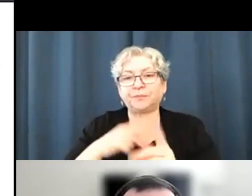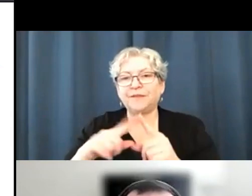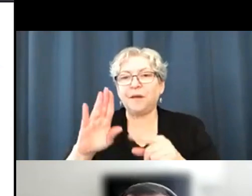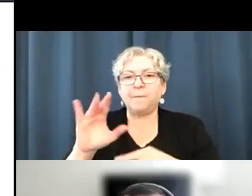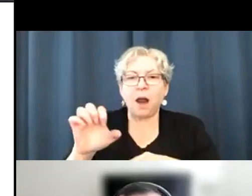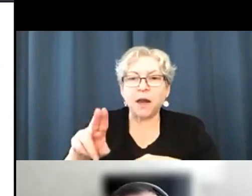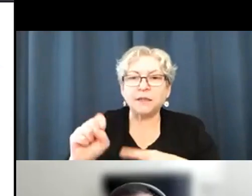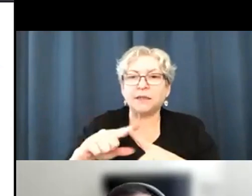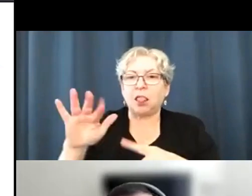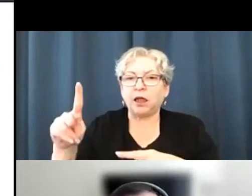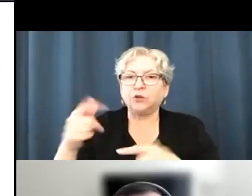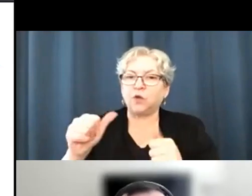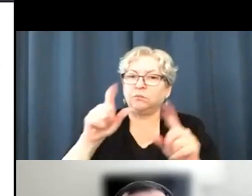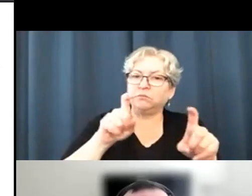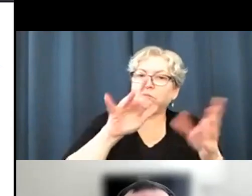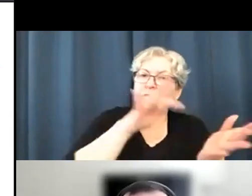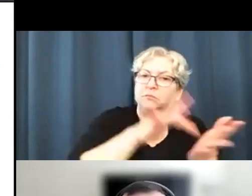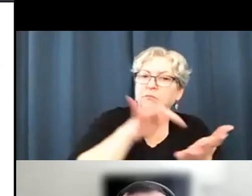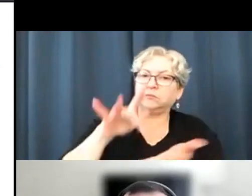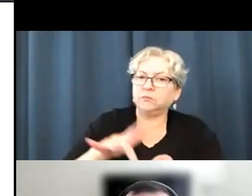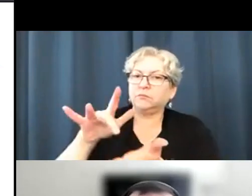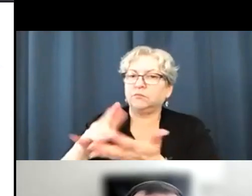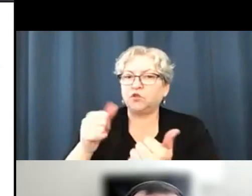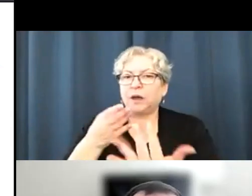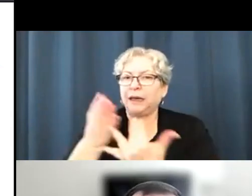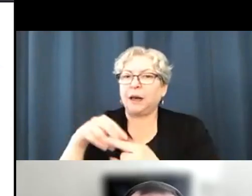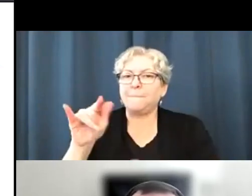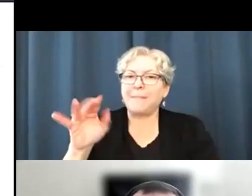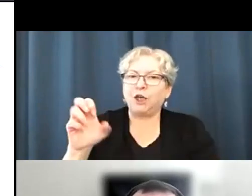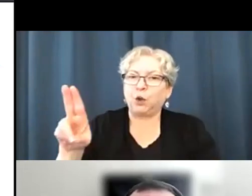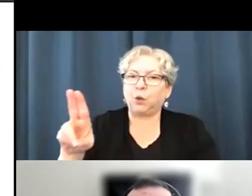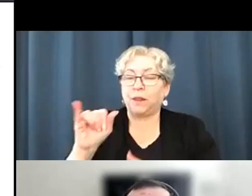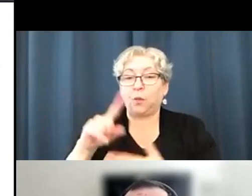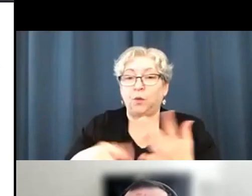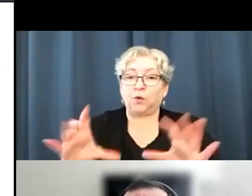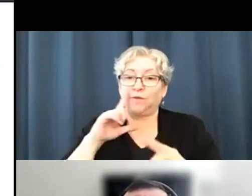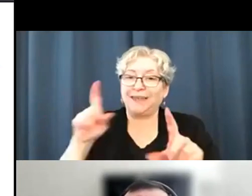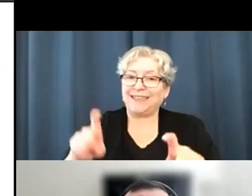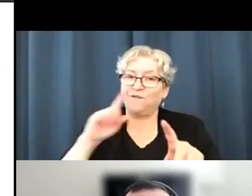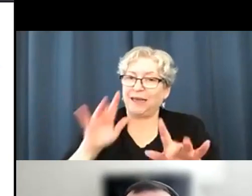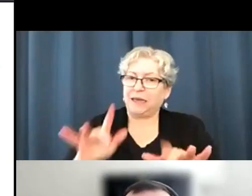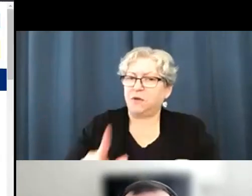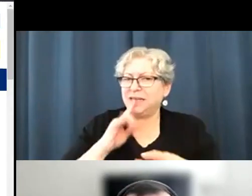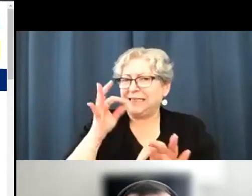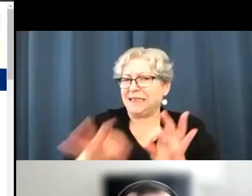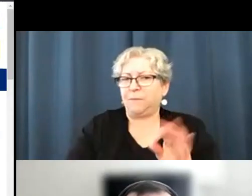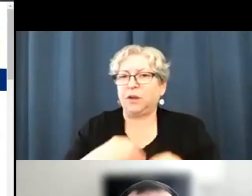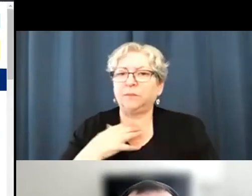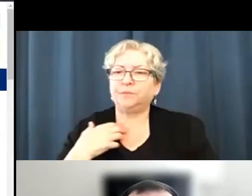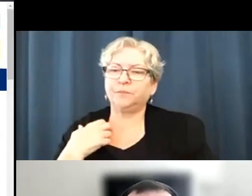try to click them, try to press the buttons, try to get into the menus. So, that's all we're doing for keyboard testing. It's pretty simple. So, back to afb.org.